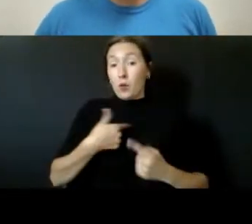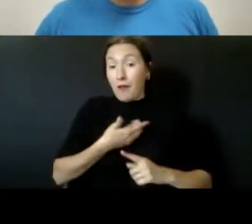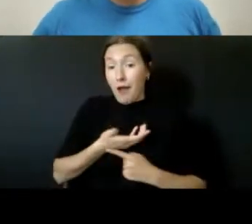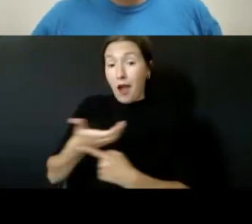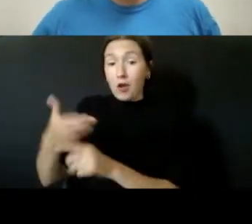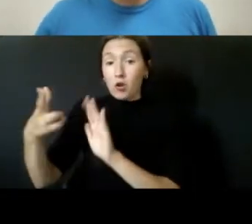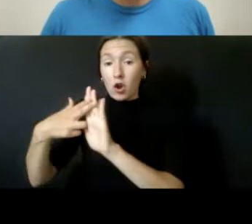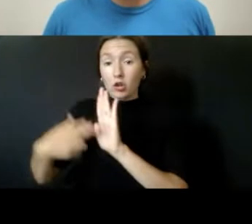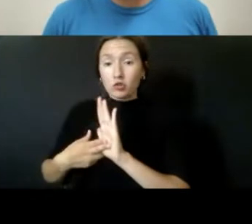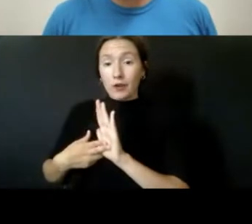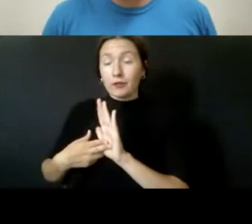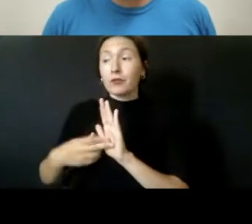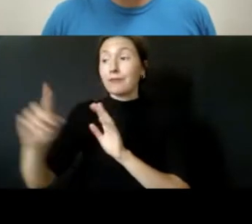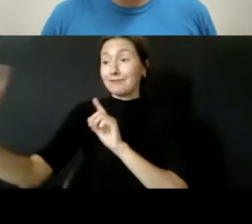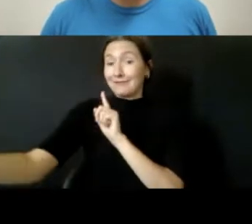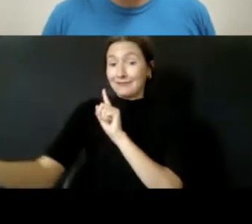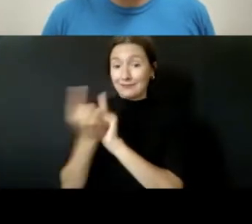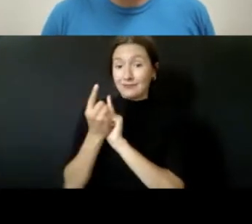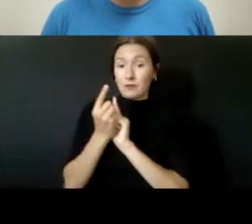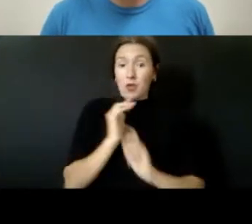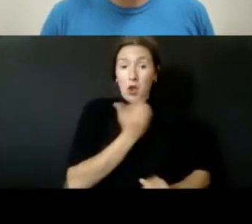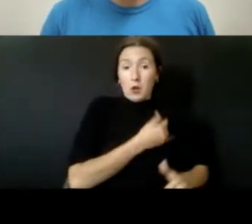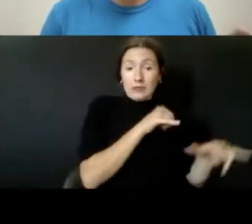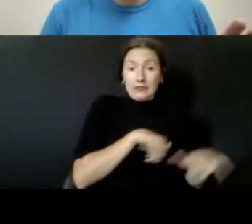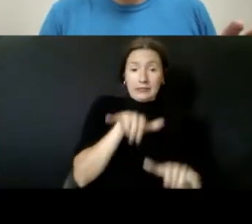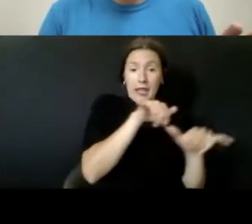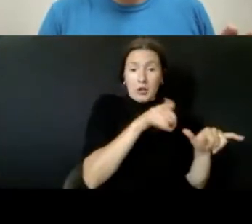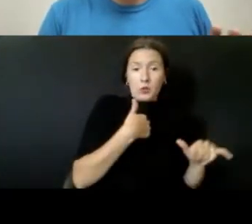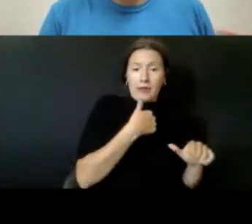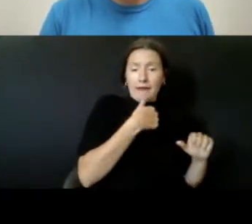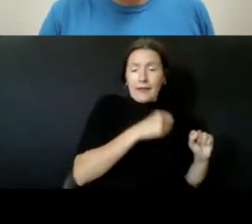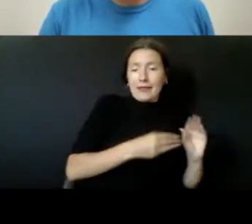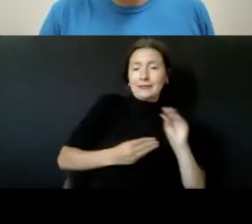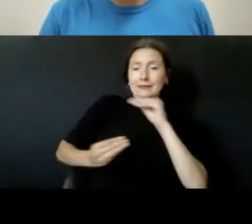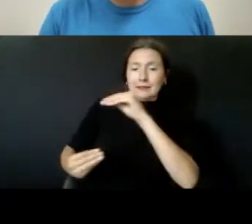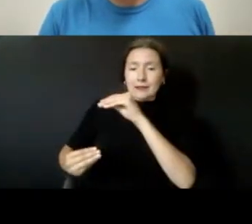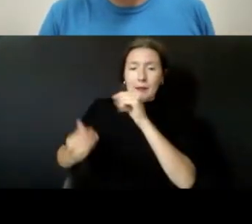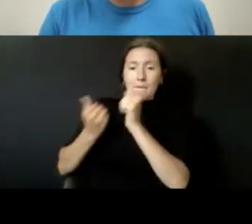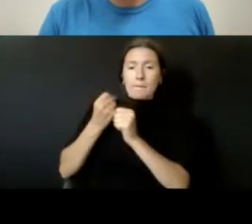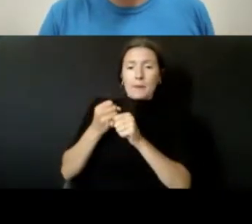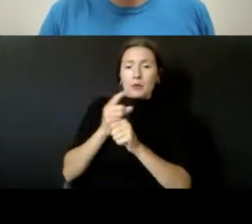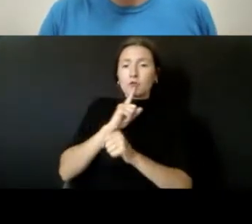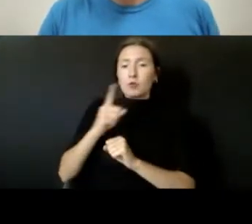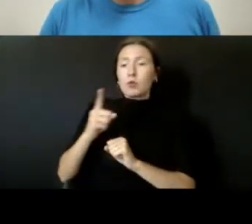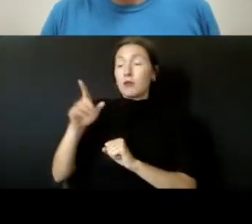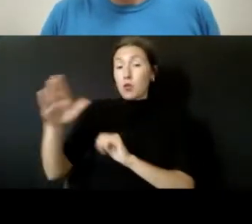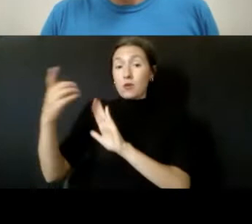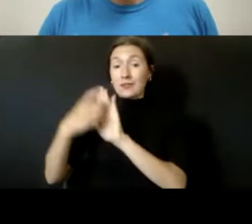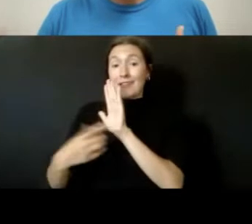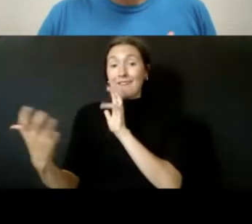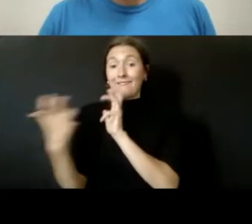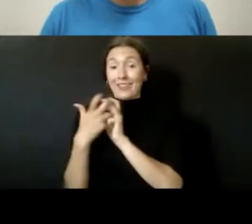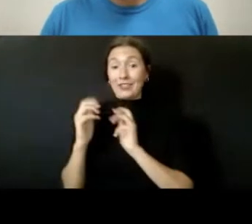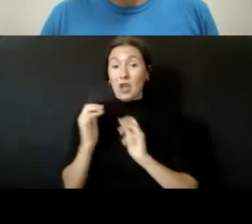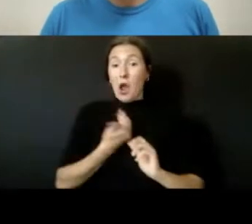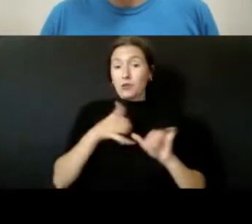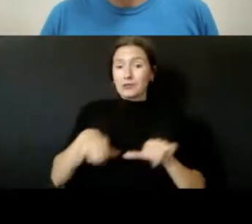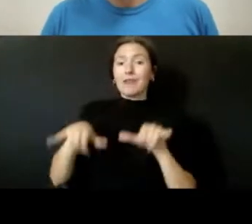our core principles um of designing content uh and putting it out in the universe so we are really